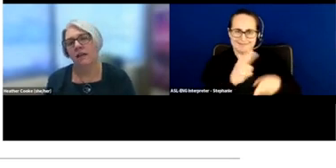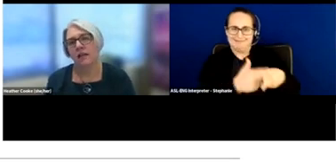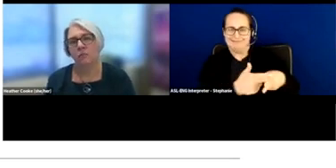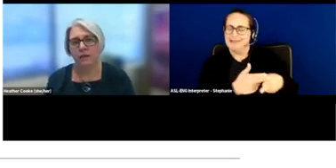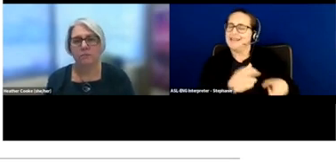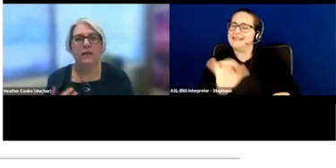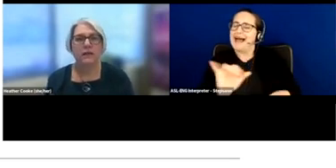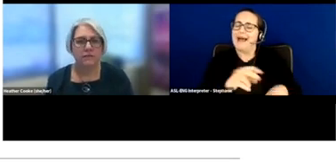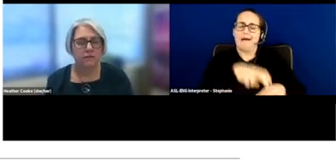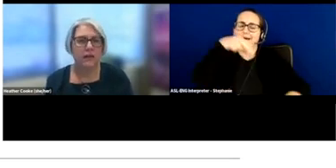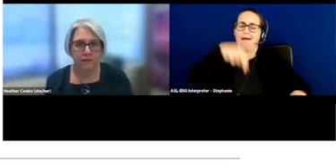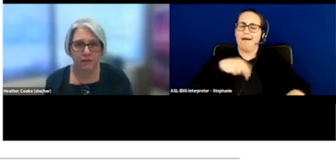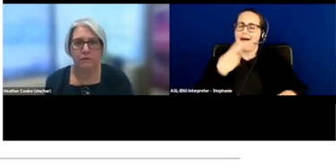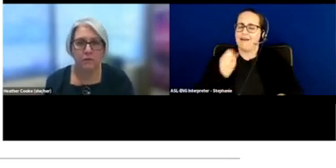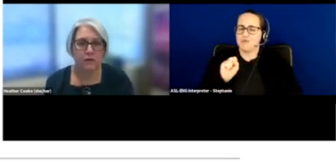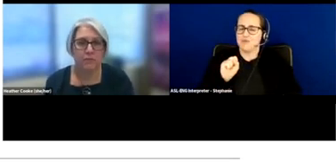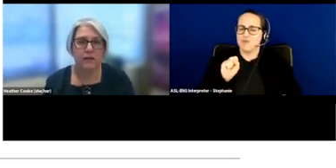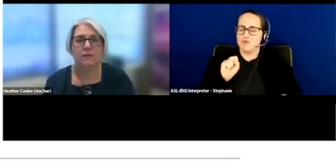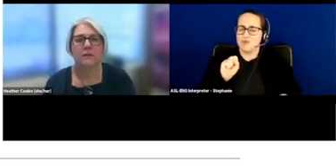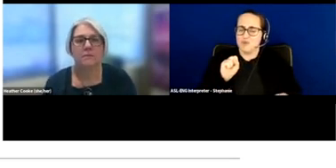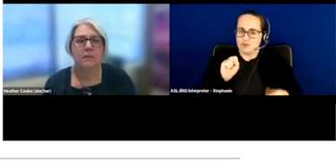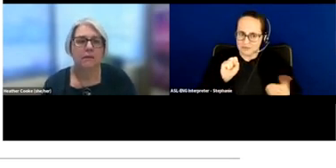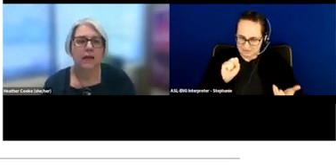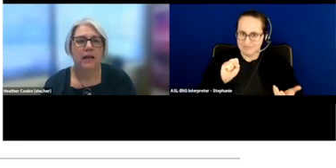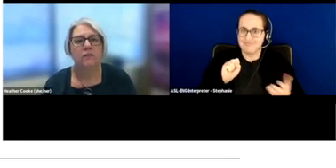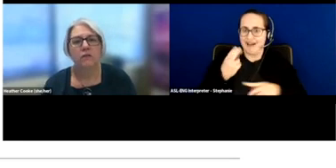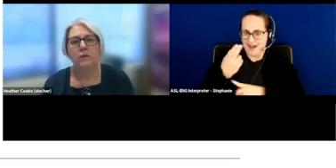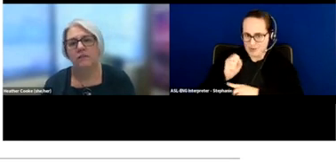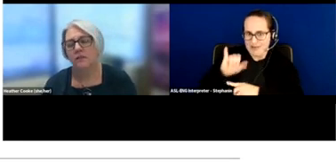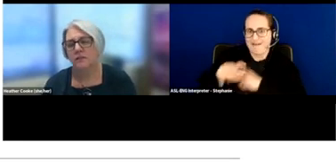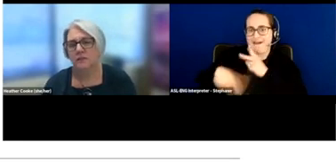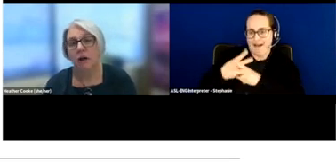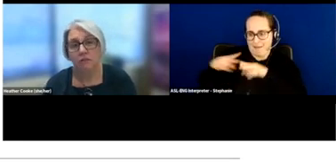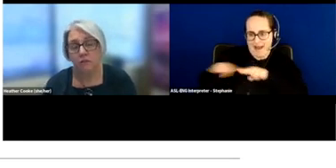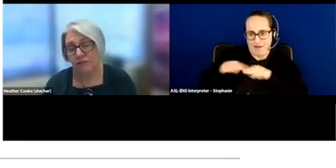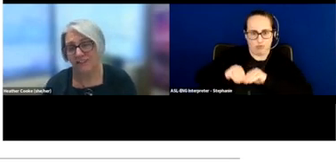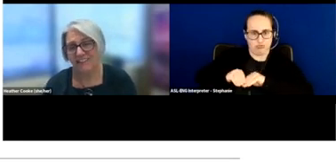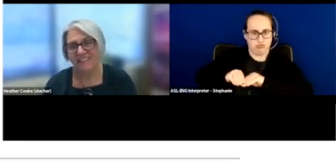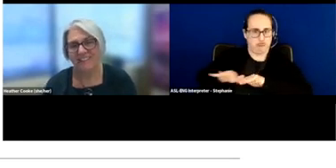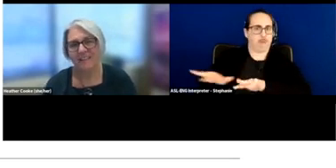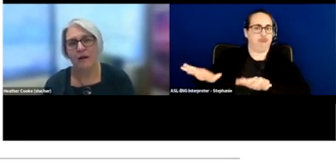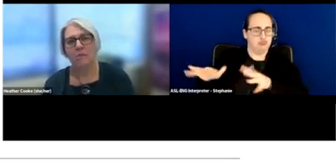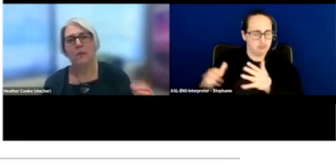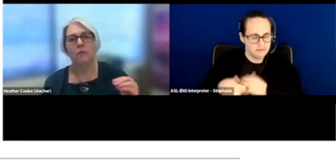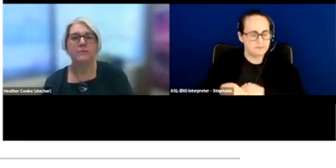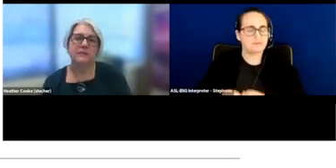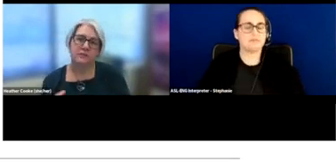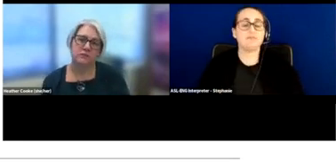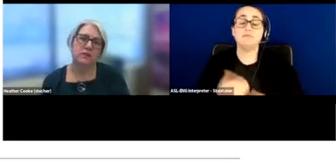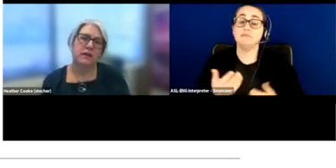in which many of these behaviours predominate. And so research also suggests that women are socialized to